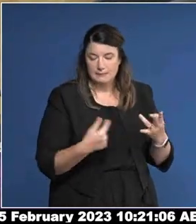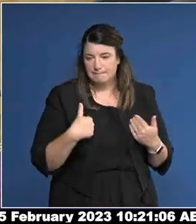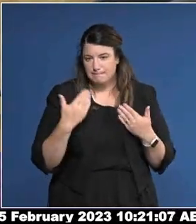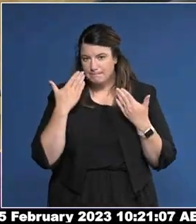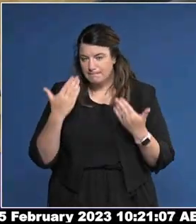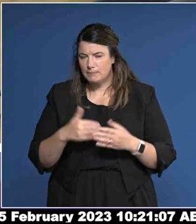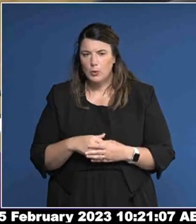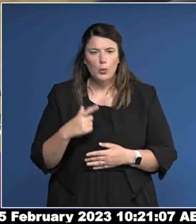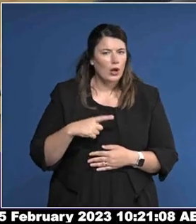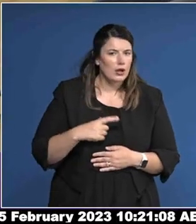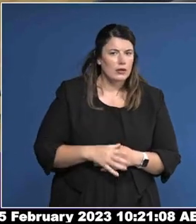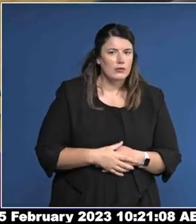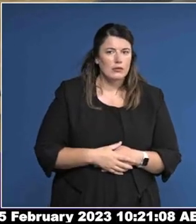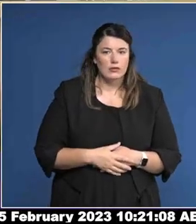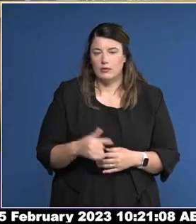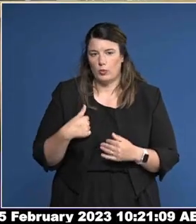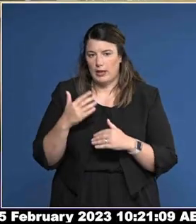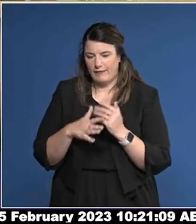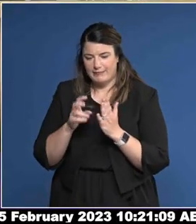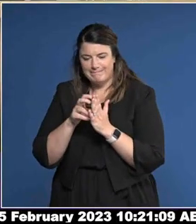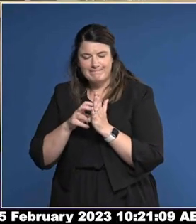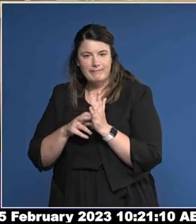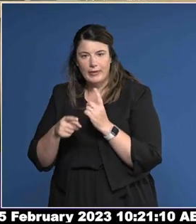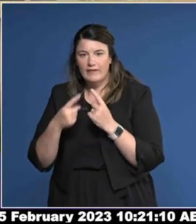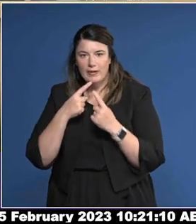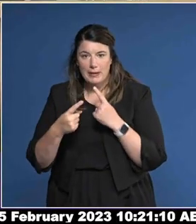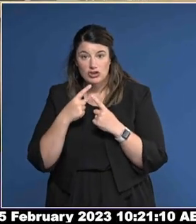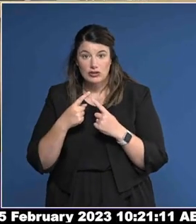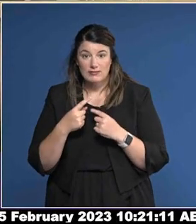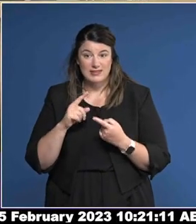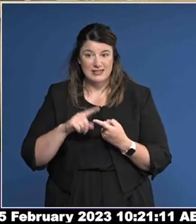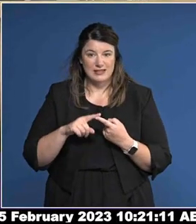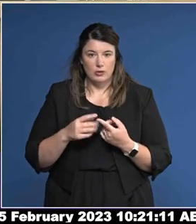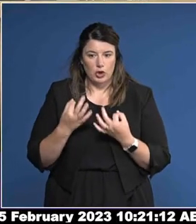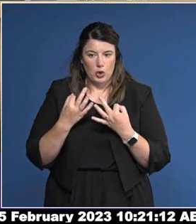The organisation has never collected that information before. It currently doesn't have a HR management system.